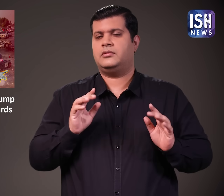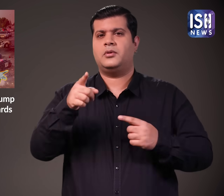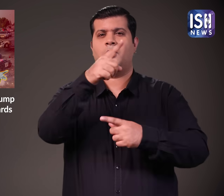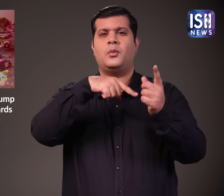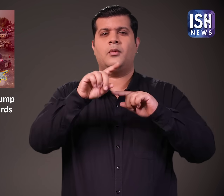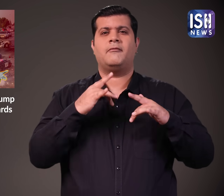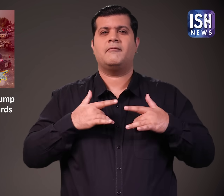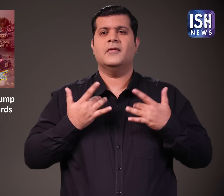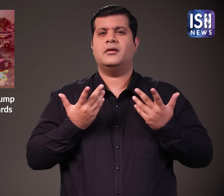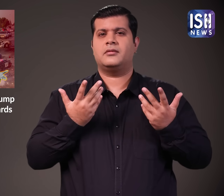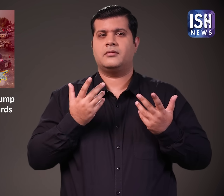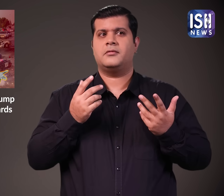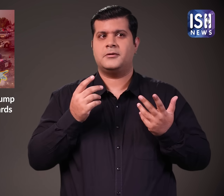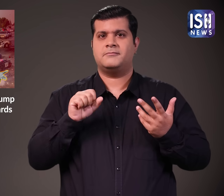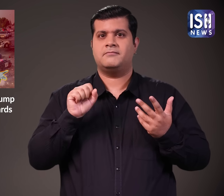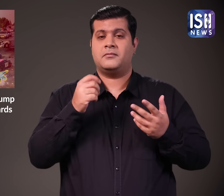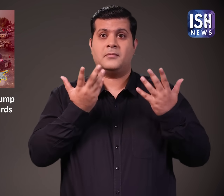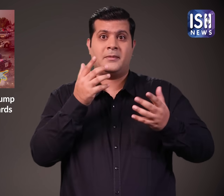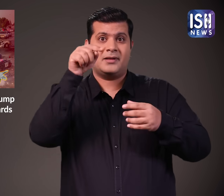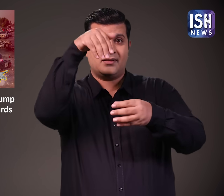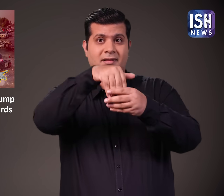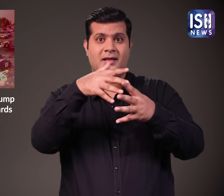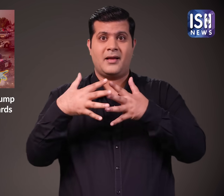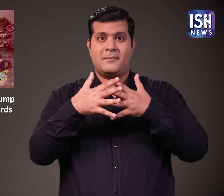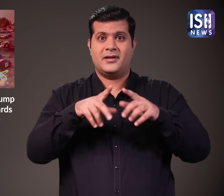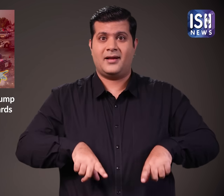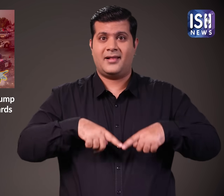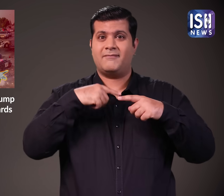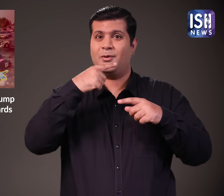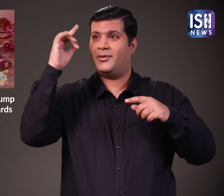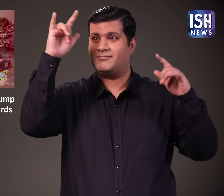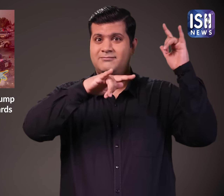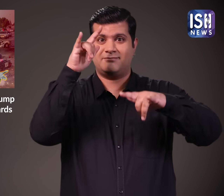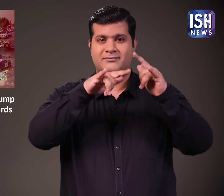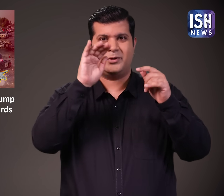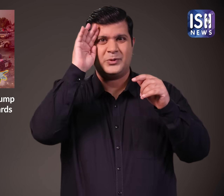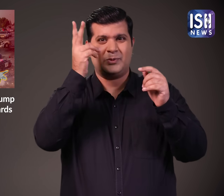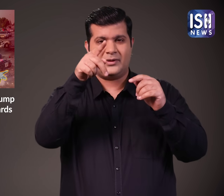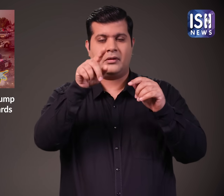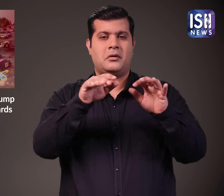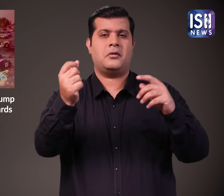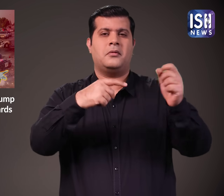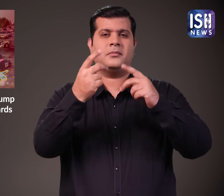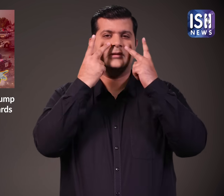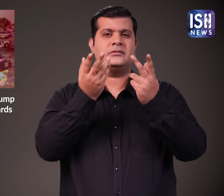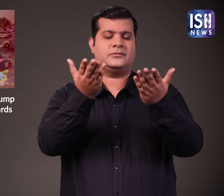Tell us your thoughts in the comments, if you've ever travelled to US or heard of any news.